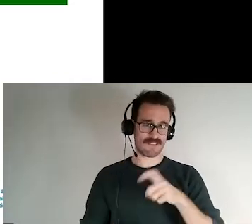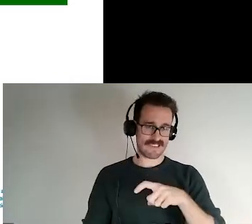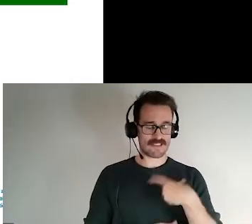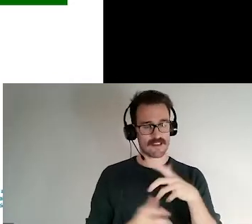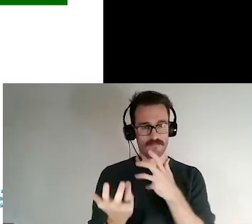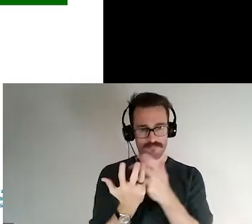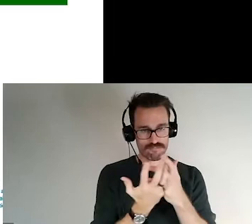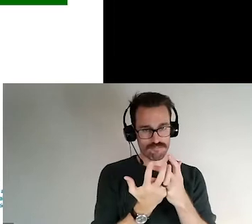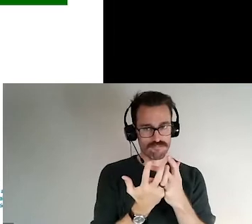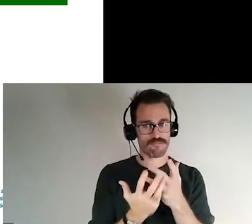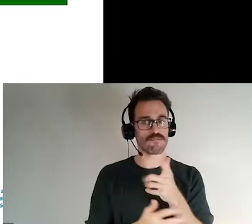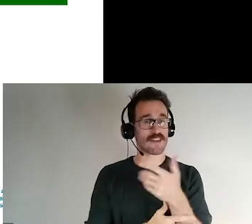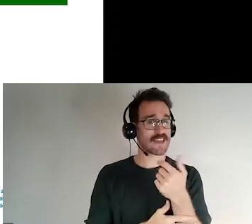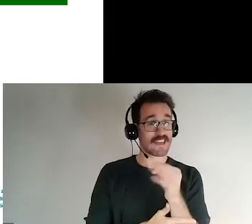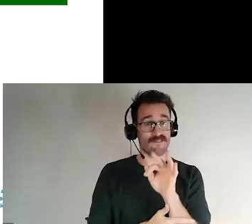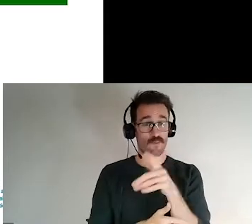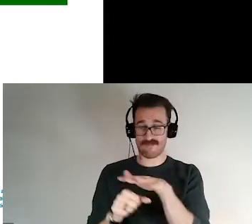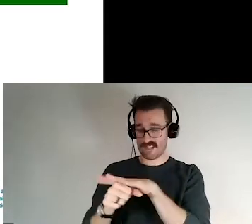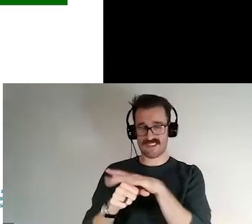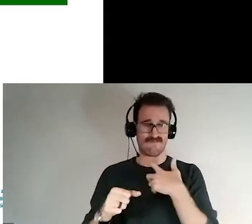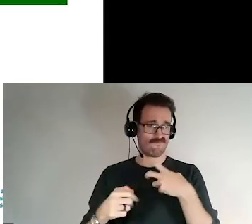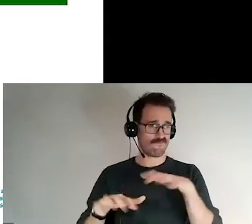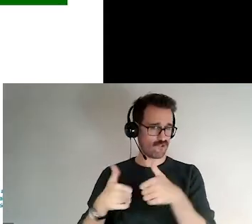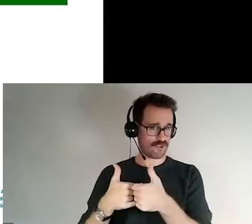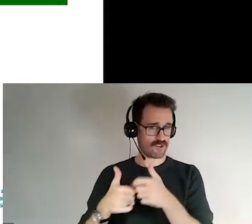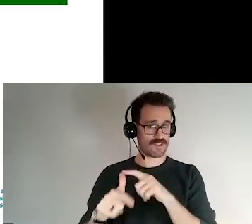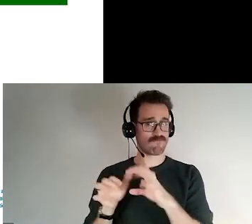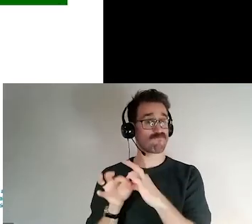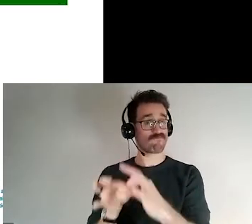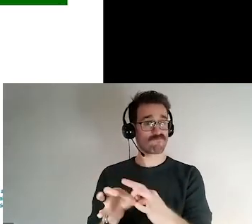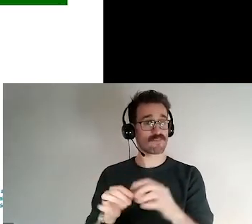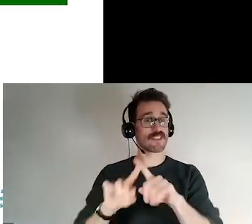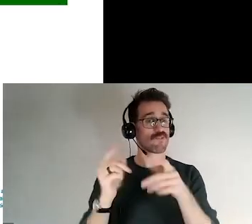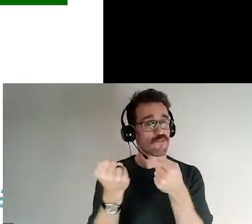some difficulties and then link them to a wide range of support and accommodation strategies.